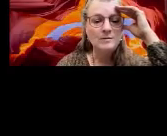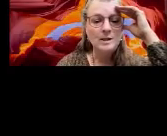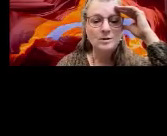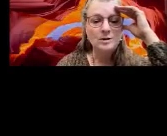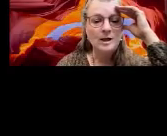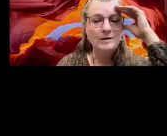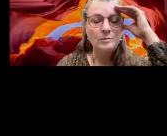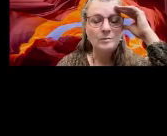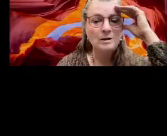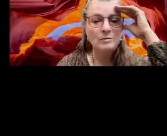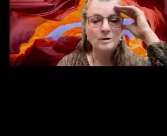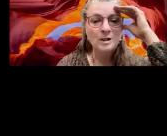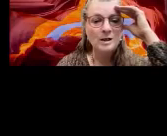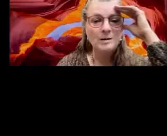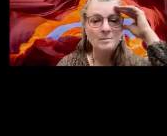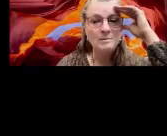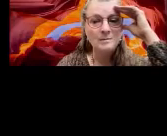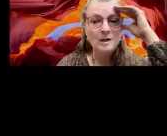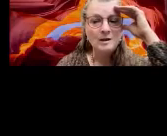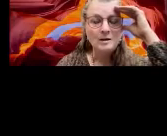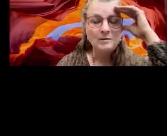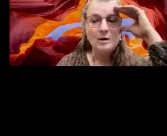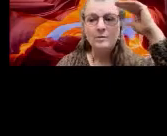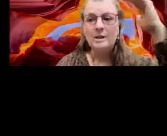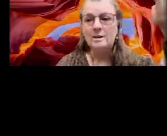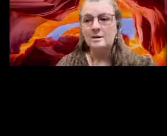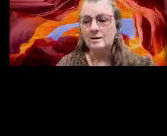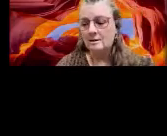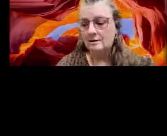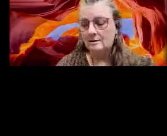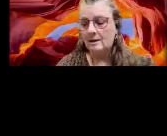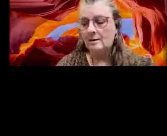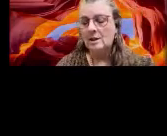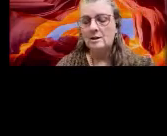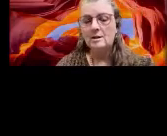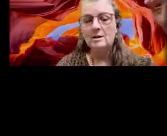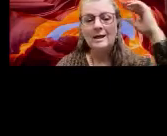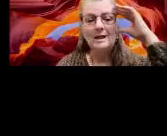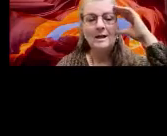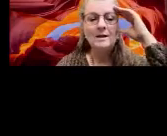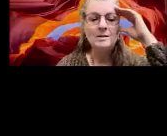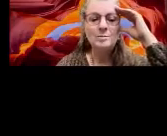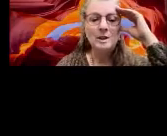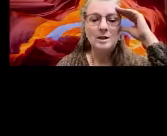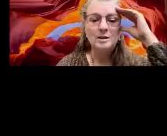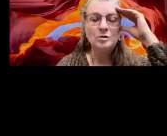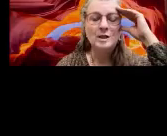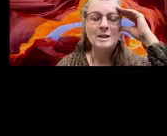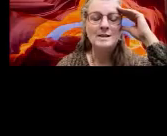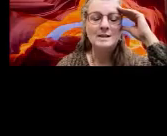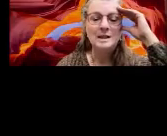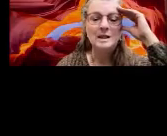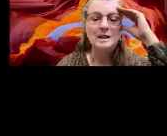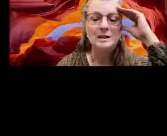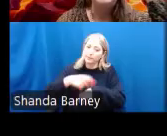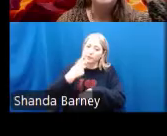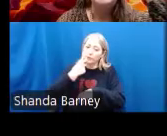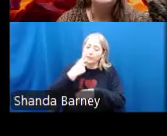are going to have to be done over time, for all the reasons I mentioned, and because you're going to see, you're going to